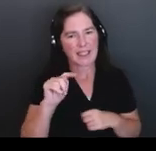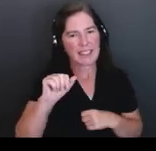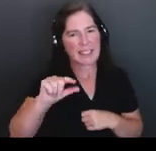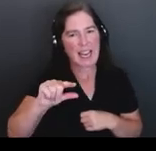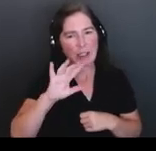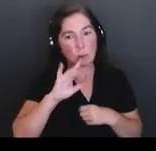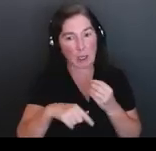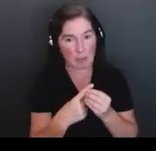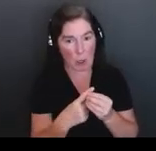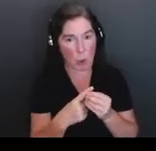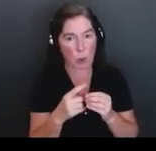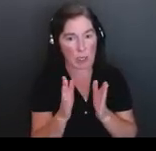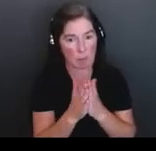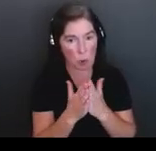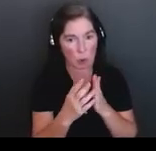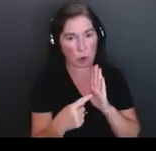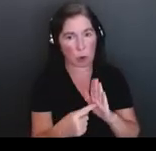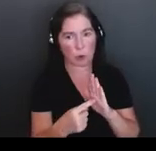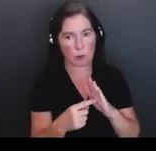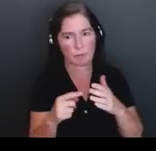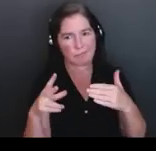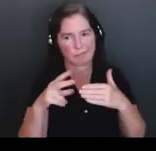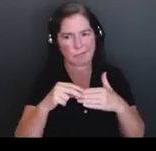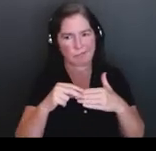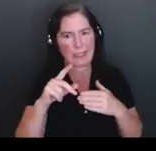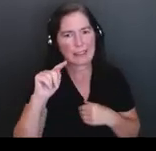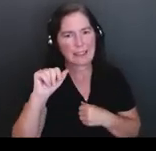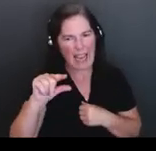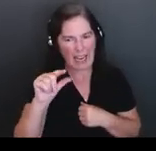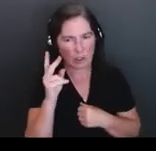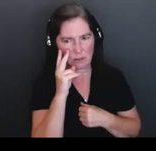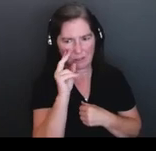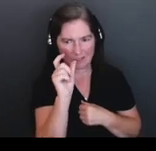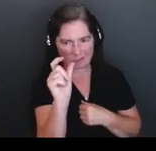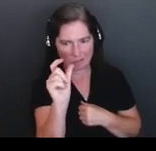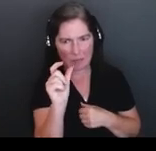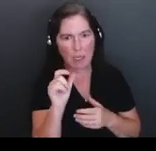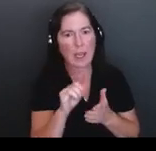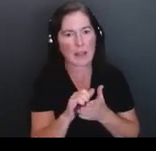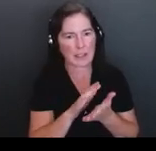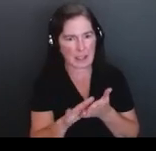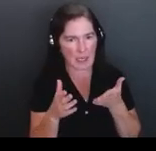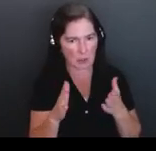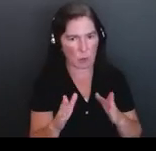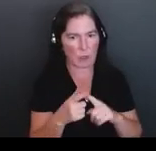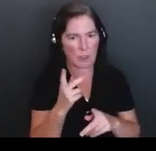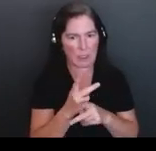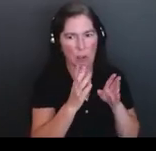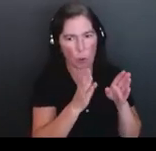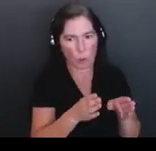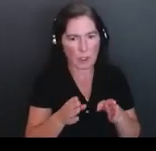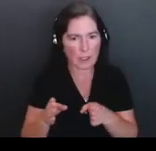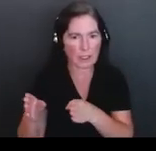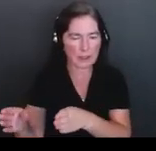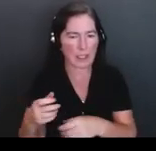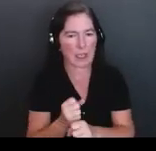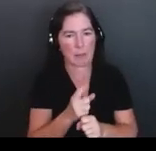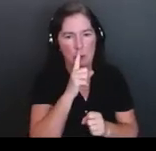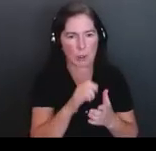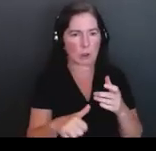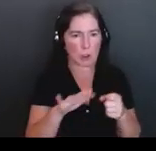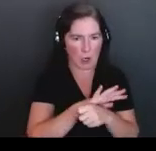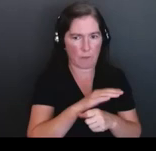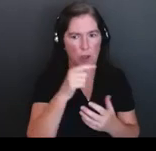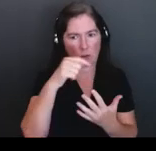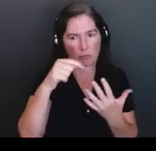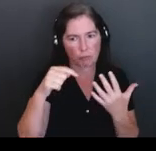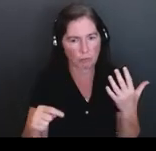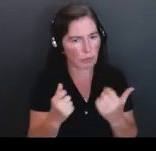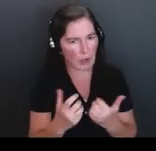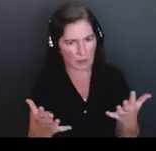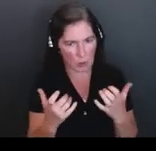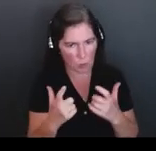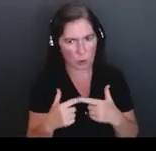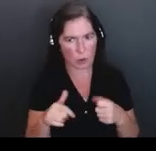The export to Excel button, and then it automatically downloaded at the bottom of my screen here. Just know that the grade book, you can export it.